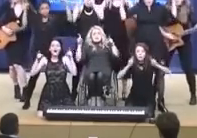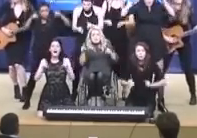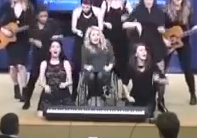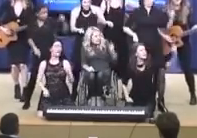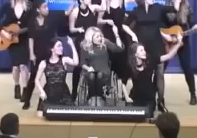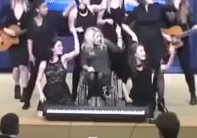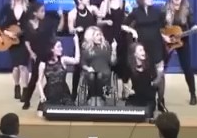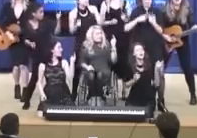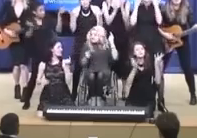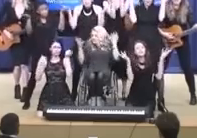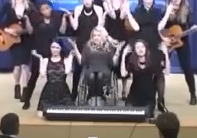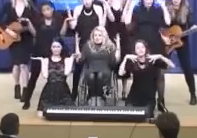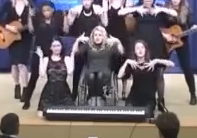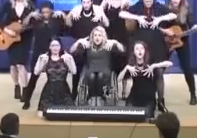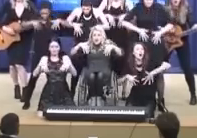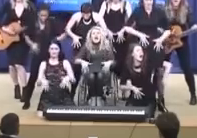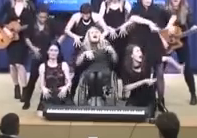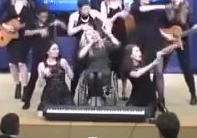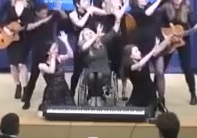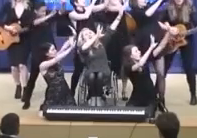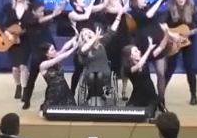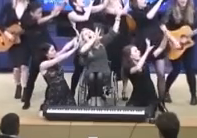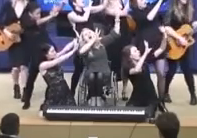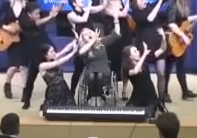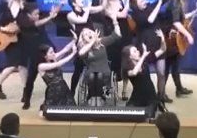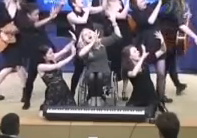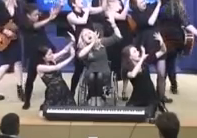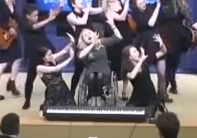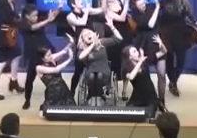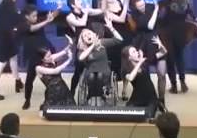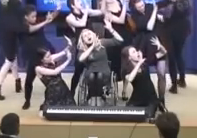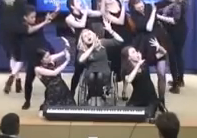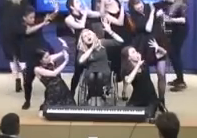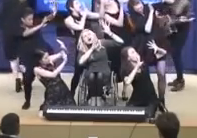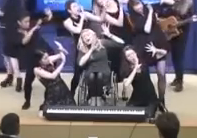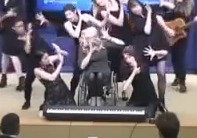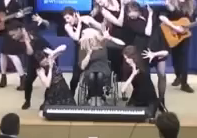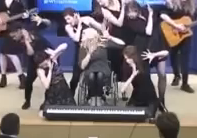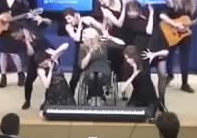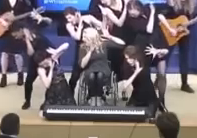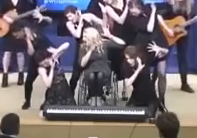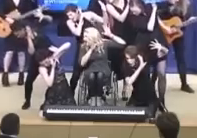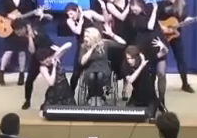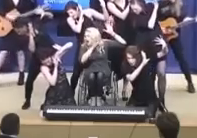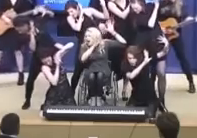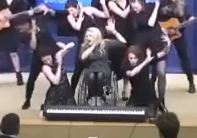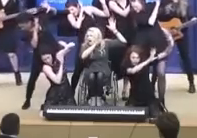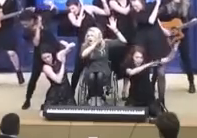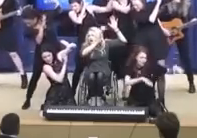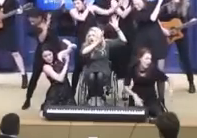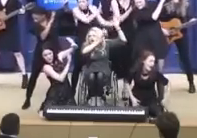But when He comes, they don't know how to go